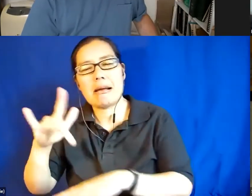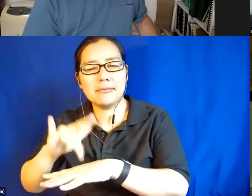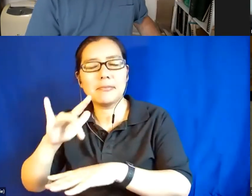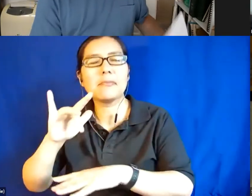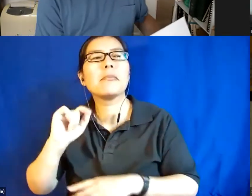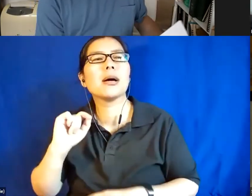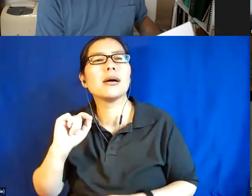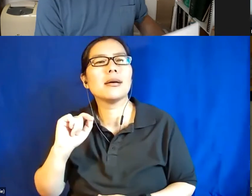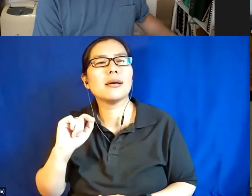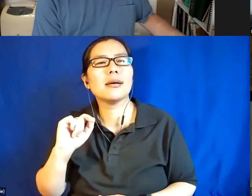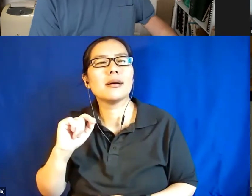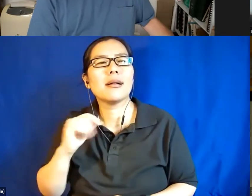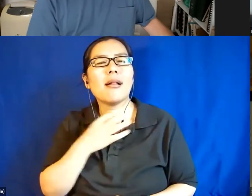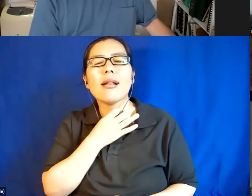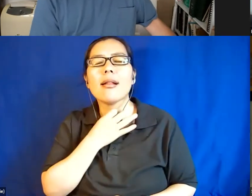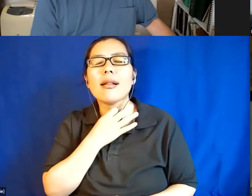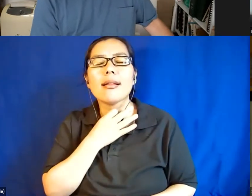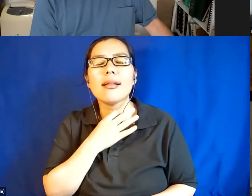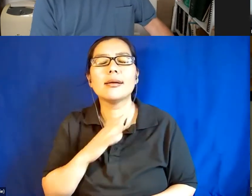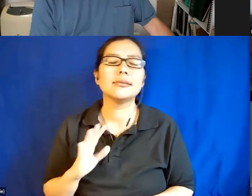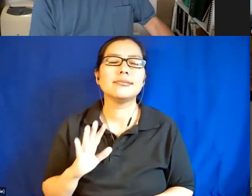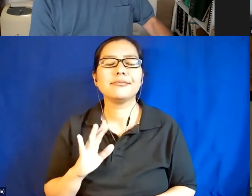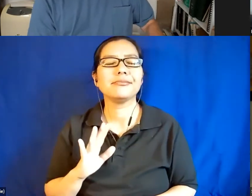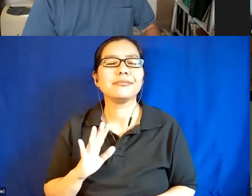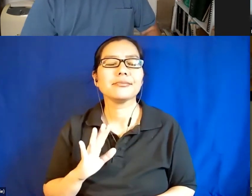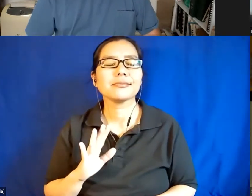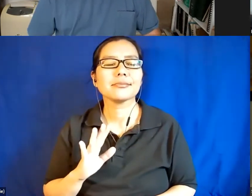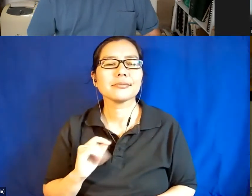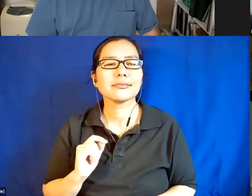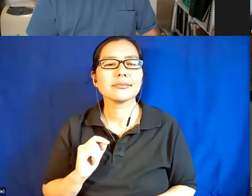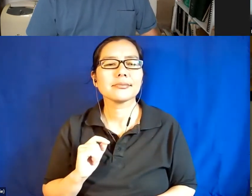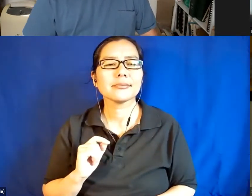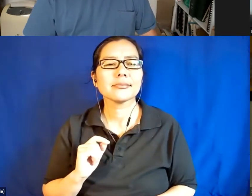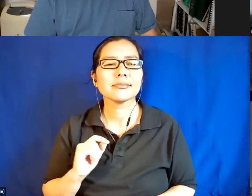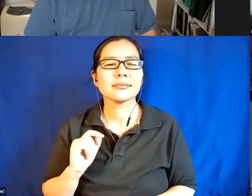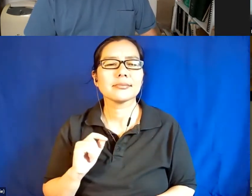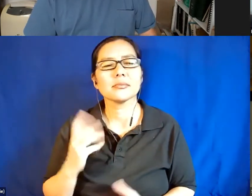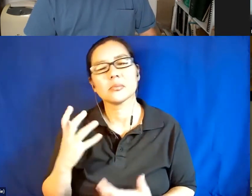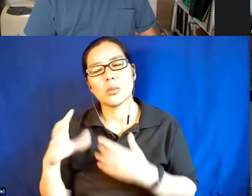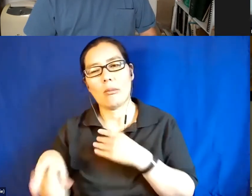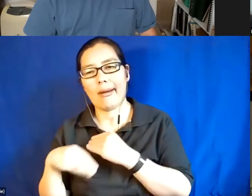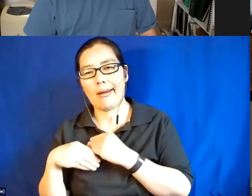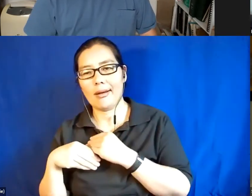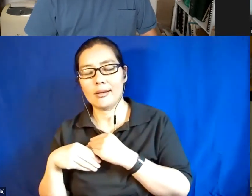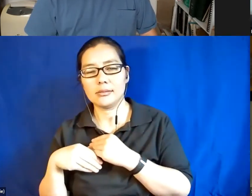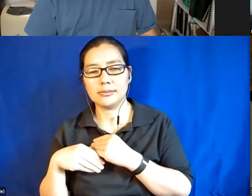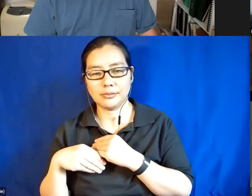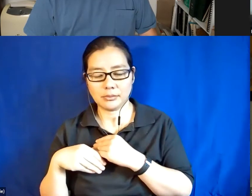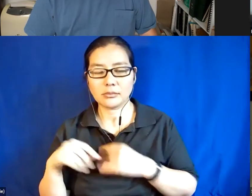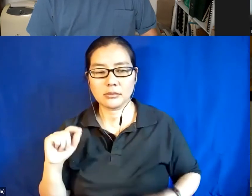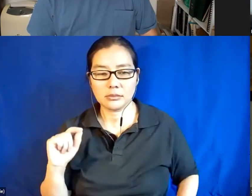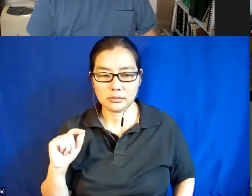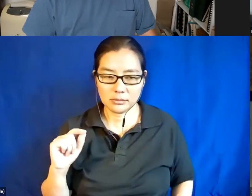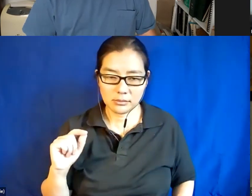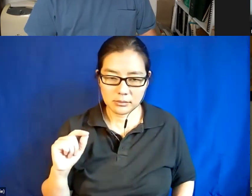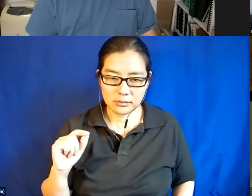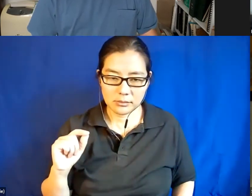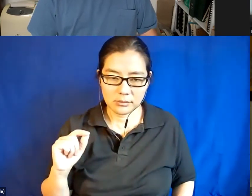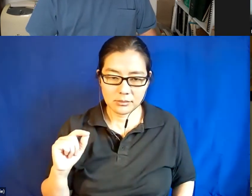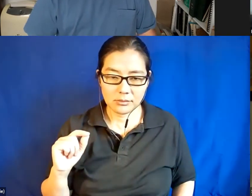I wonder also, I wanted to add that comics , part of the beauty of comics is the visual